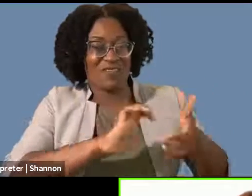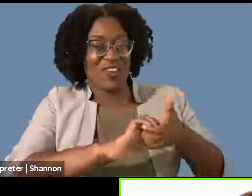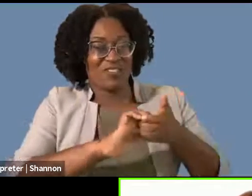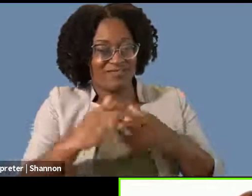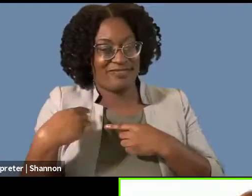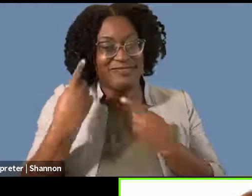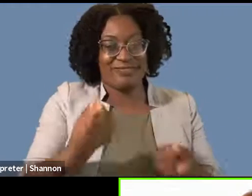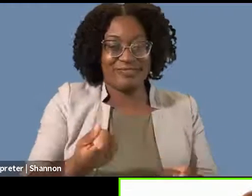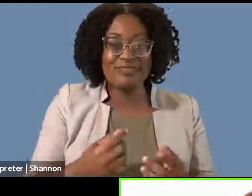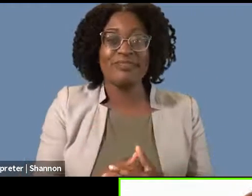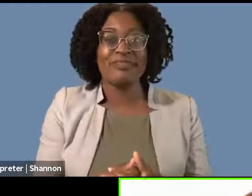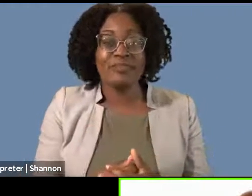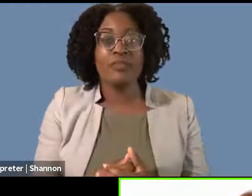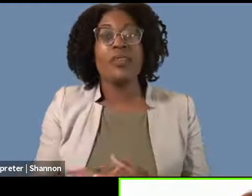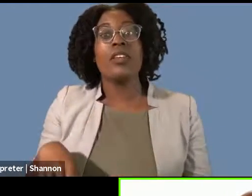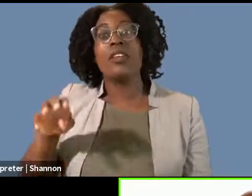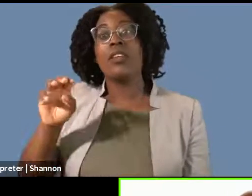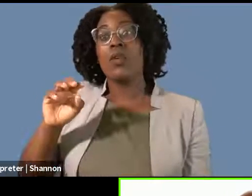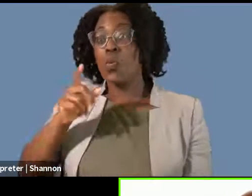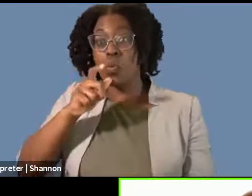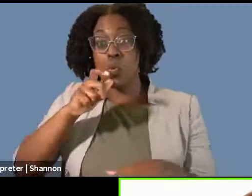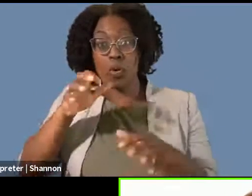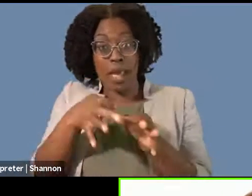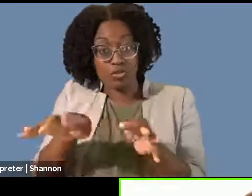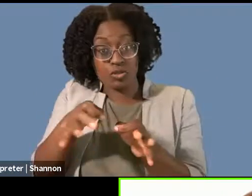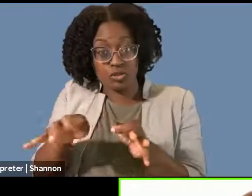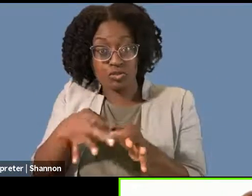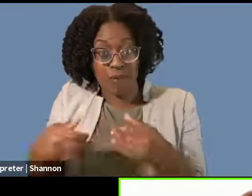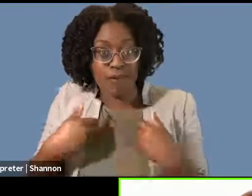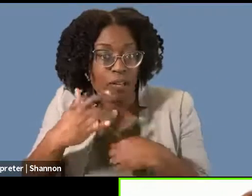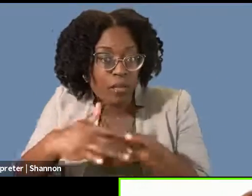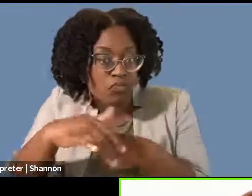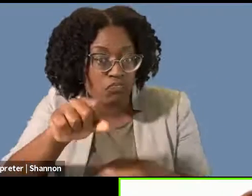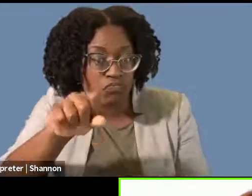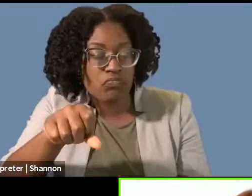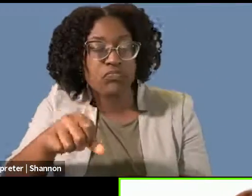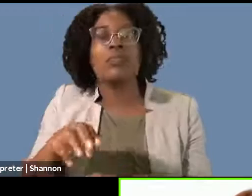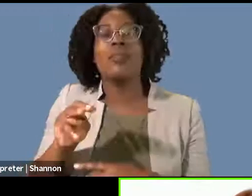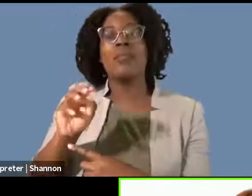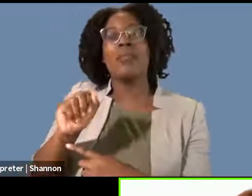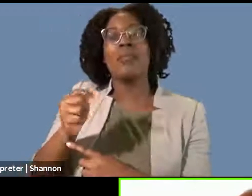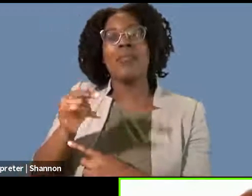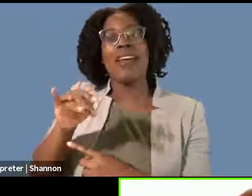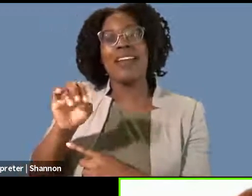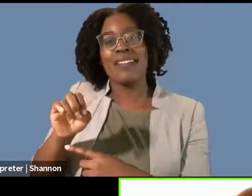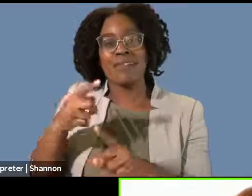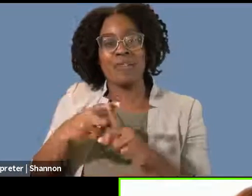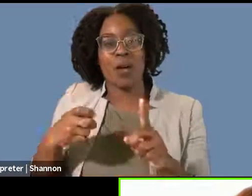Captioning. If you want to turn on the captioning, go down to the bottom and hit closed caption.